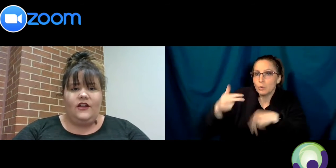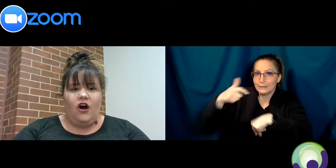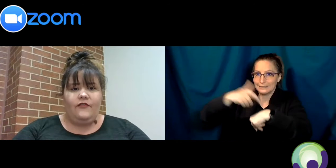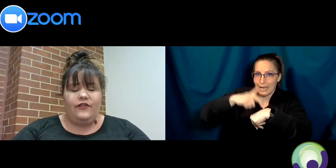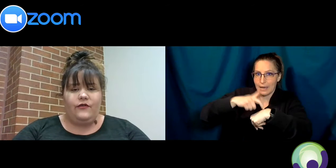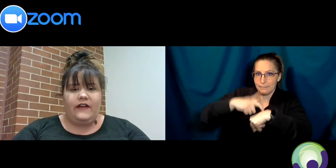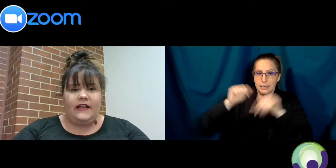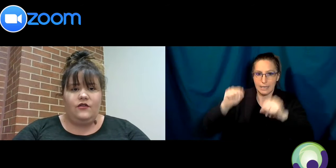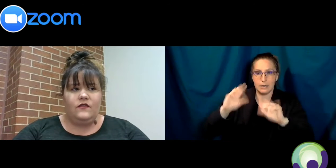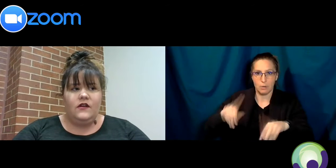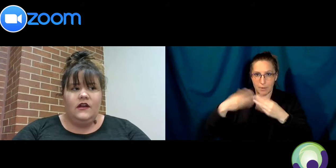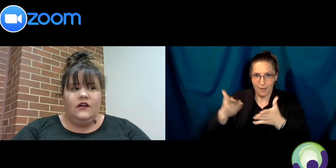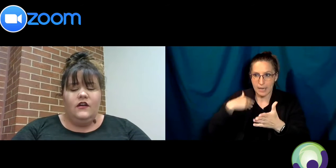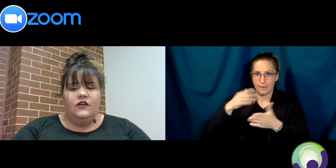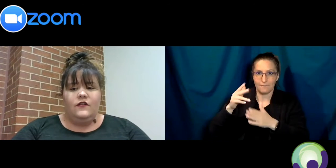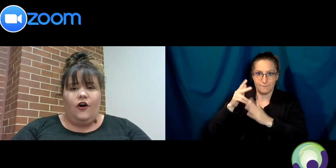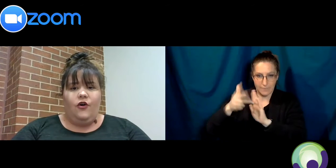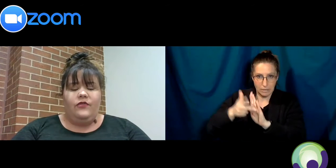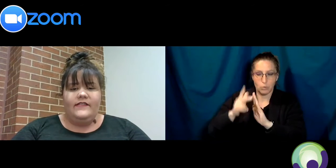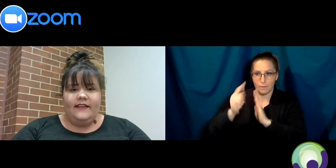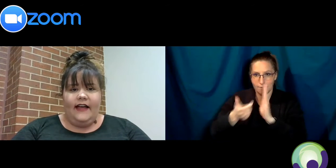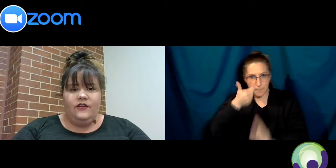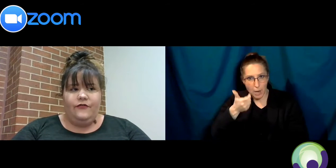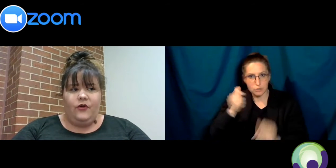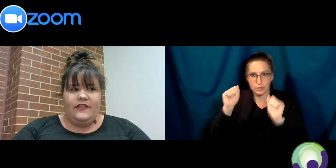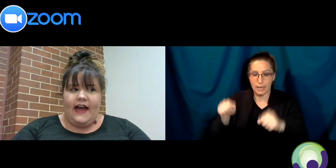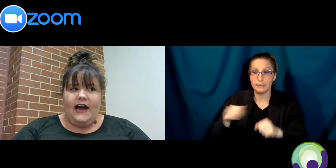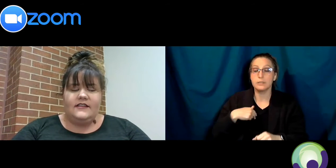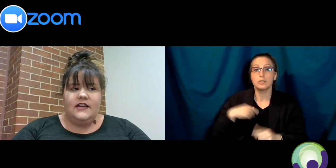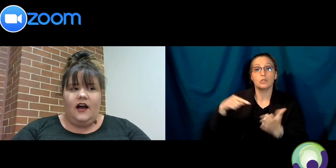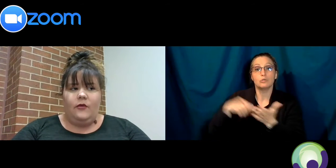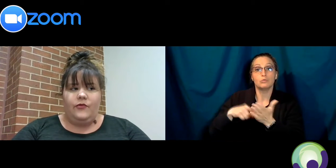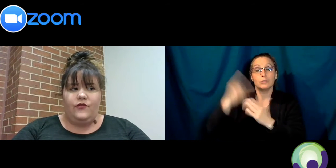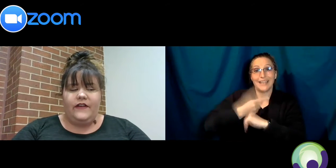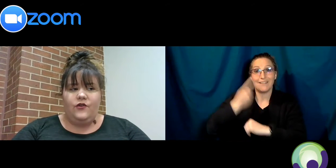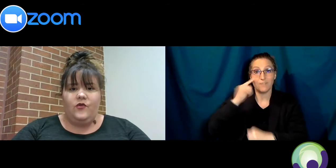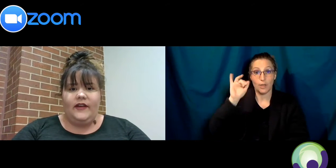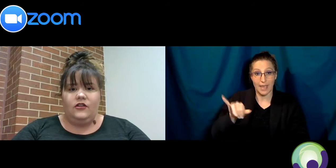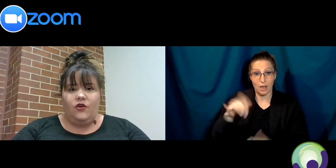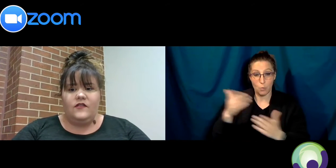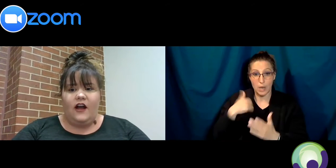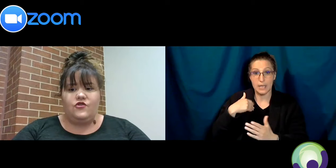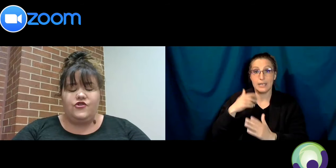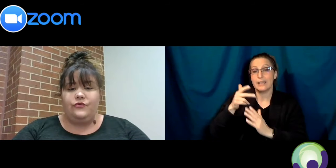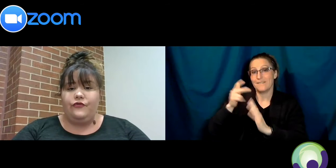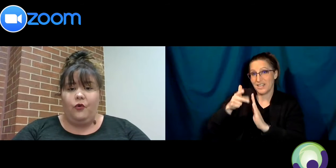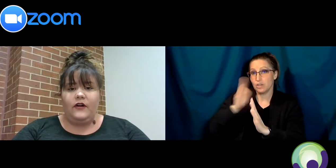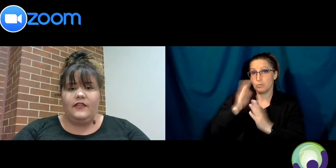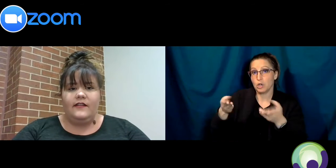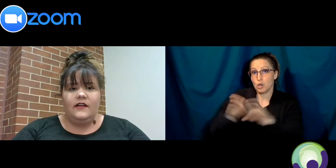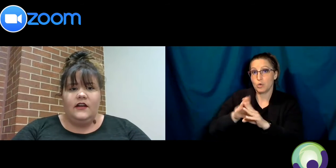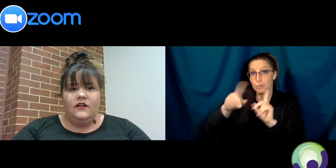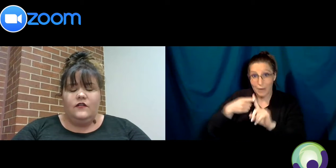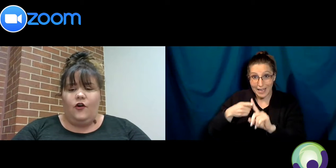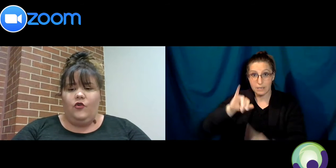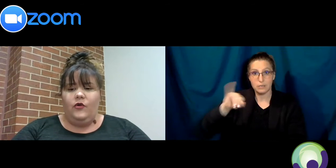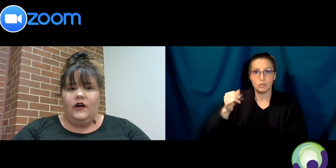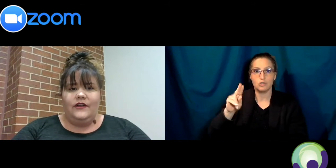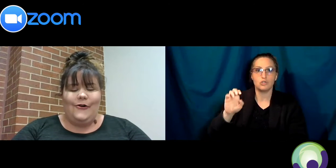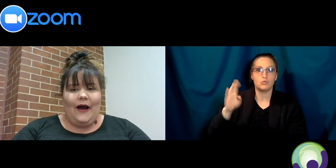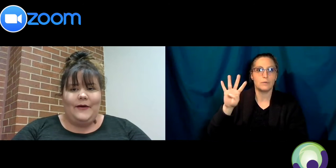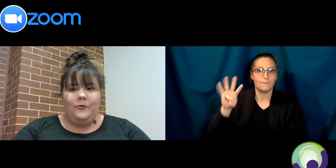offer those videos. So the deadline for those videos will be closed on June 4th. So you're more